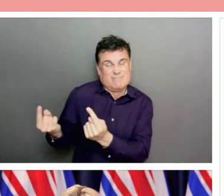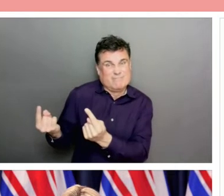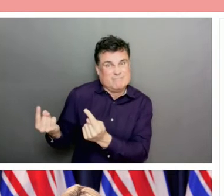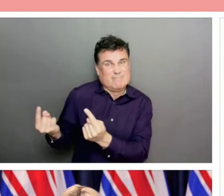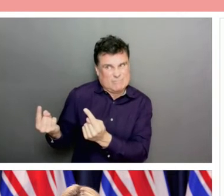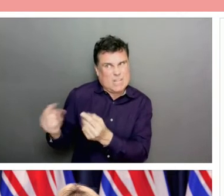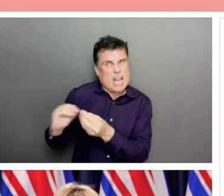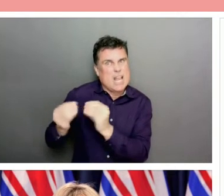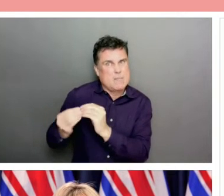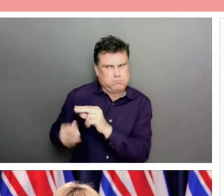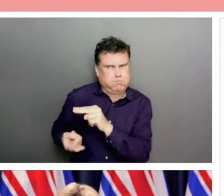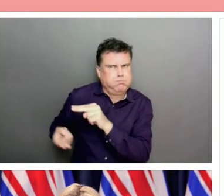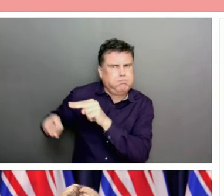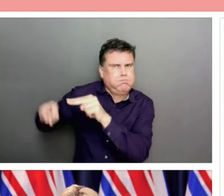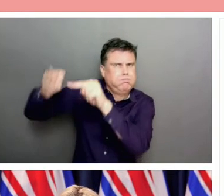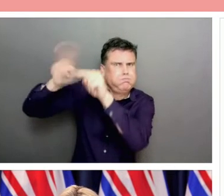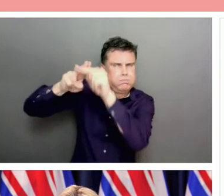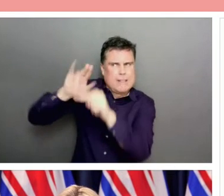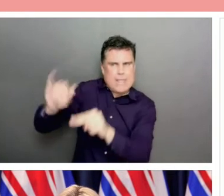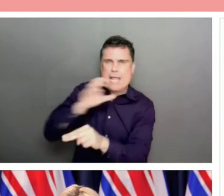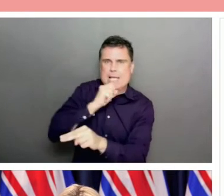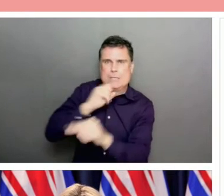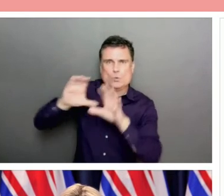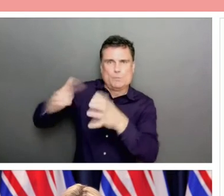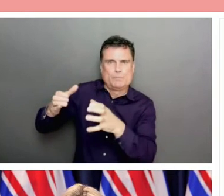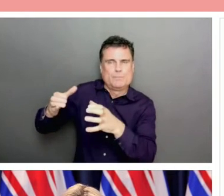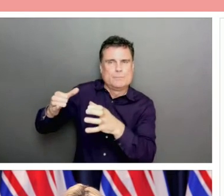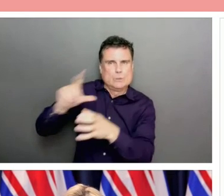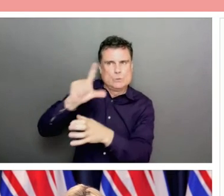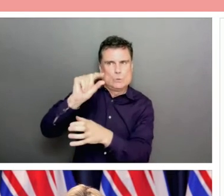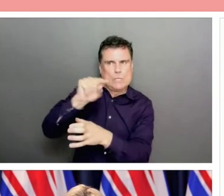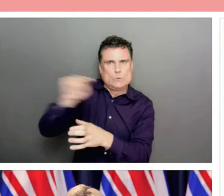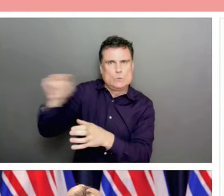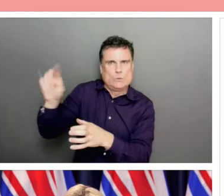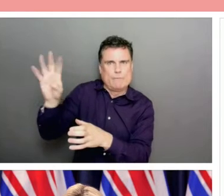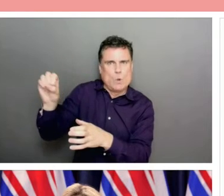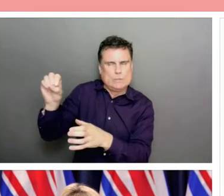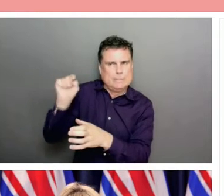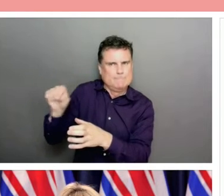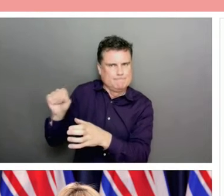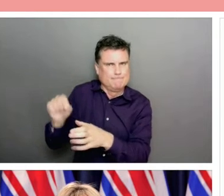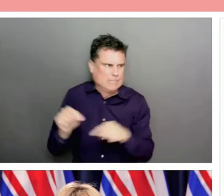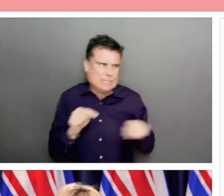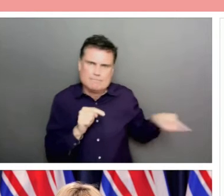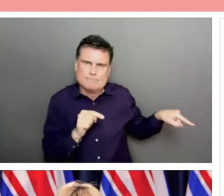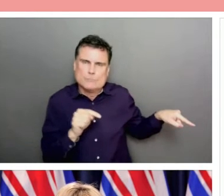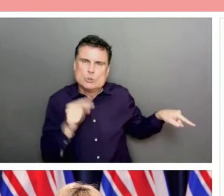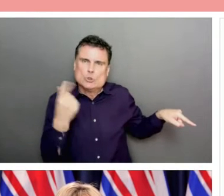0 to 9 years old, and the 10 to 19-year-olds in the dark darker blue, slightly higher up.